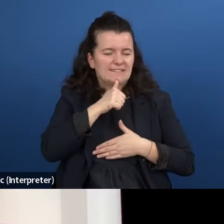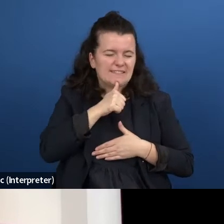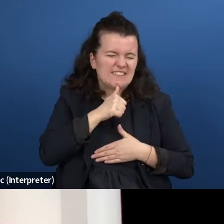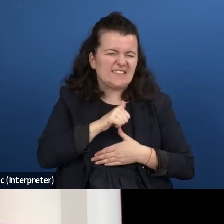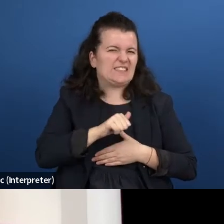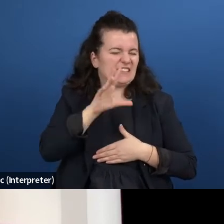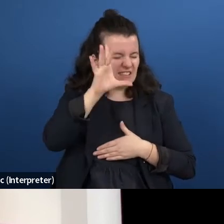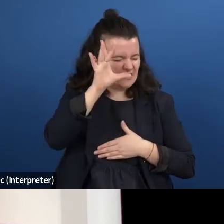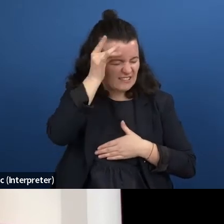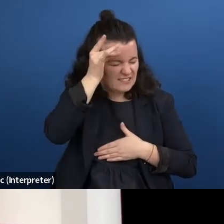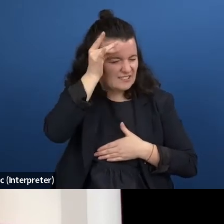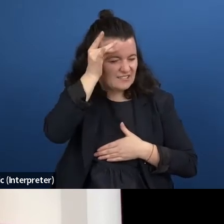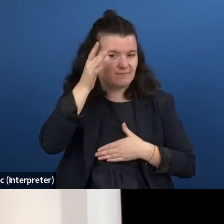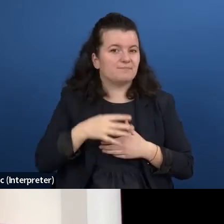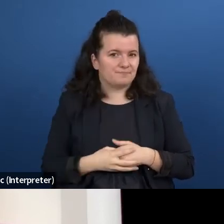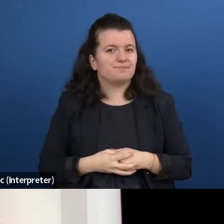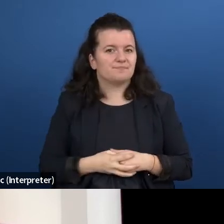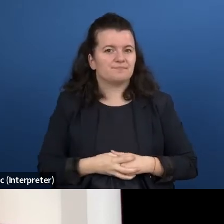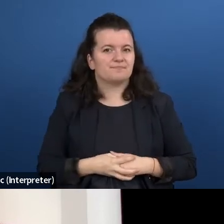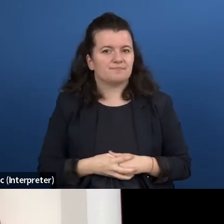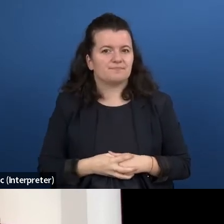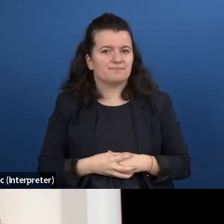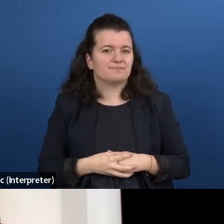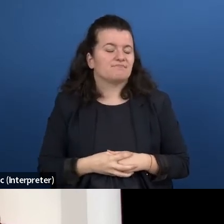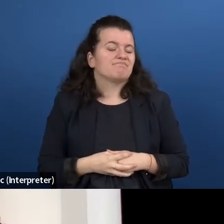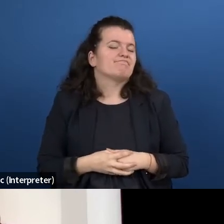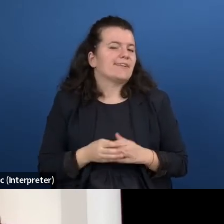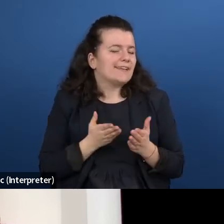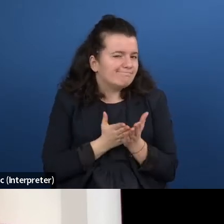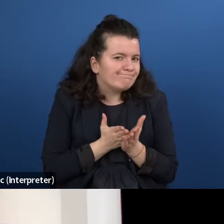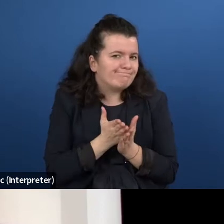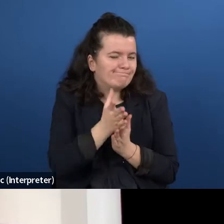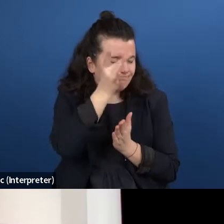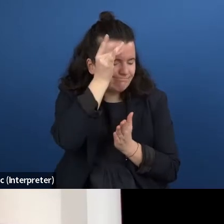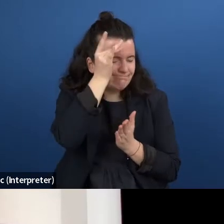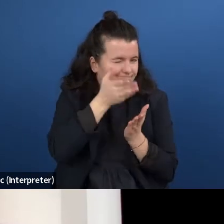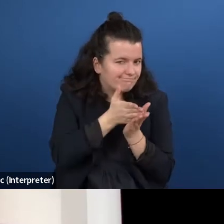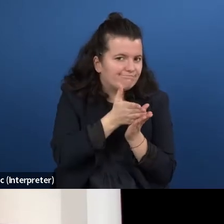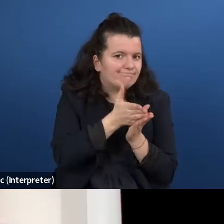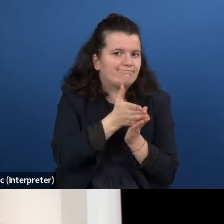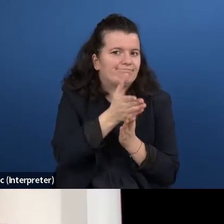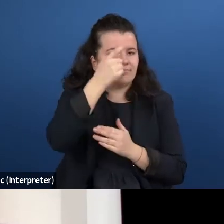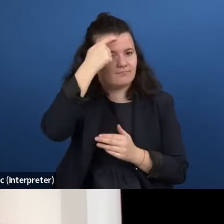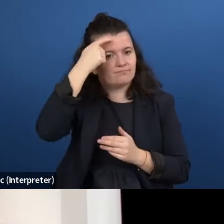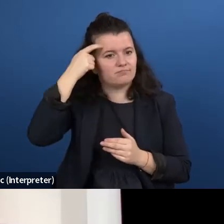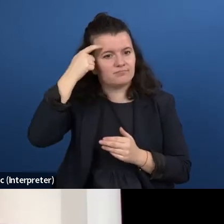Our main concern was, as I mentioned earlier, to avoid revictimizing these women.